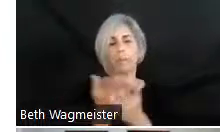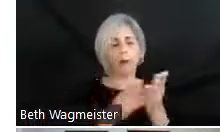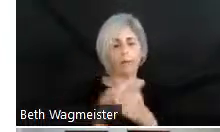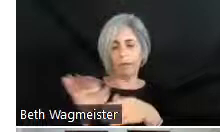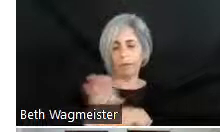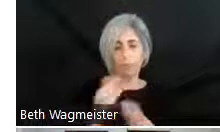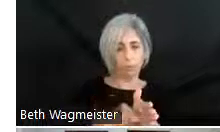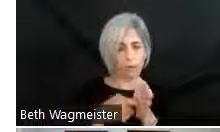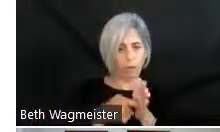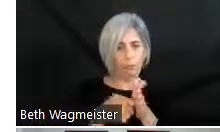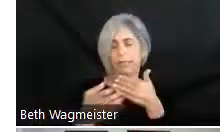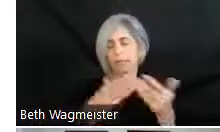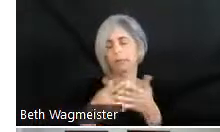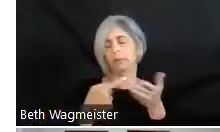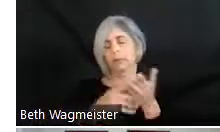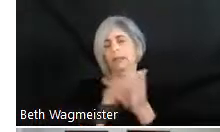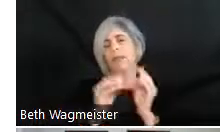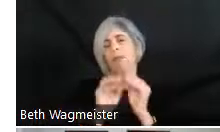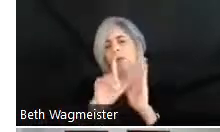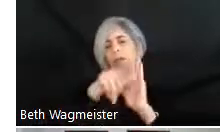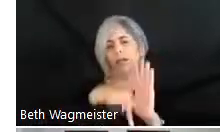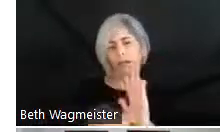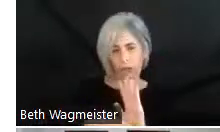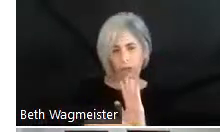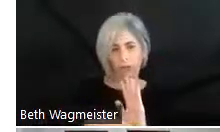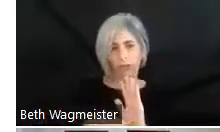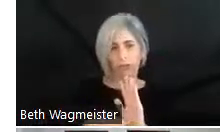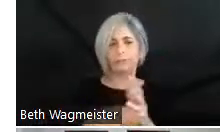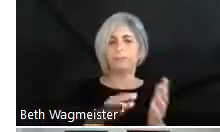anyway, we'll talk about that a little bit later. To give a persona here, her name is